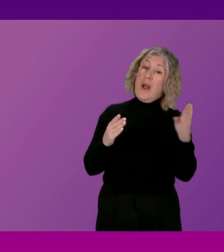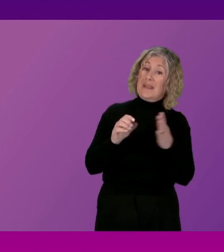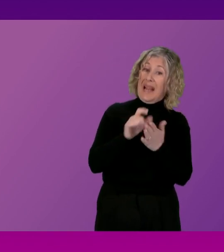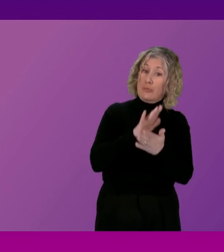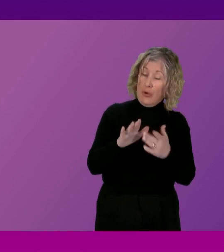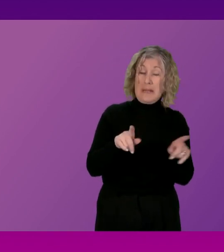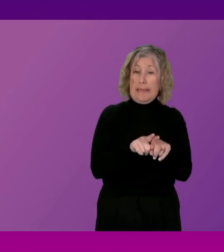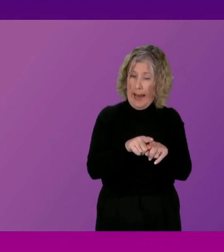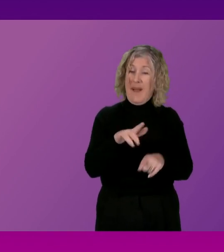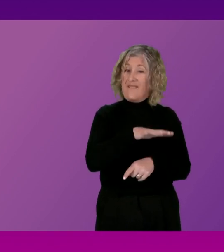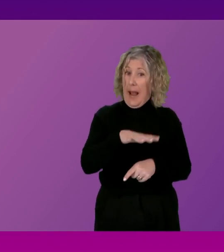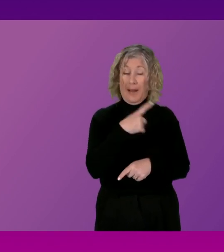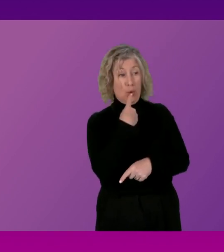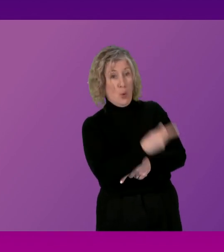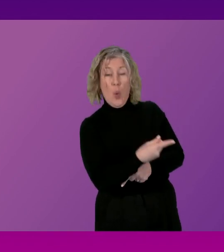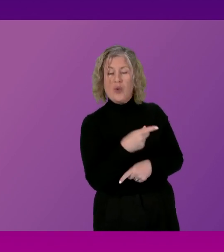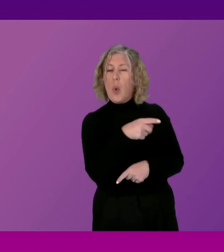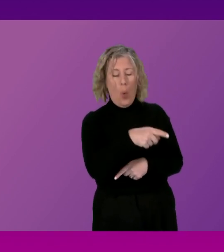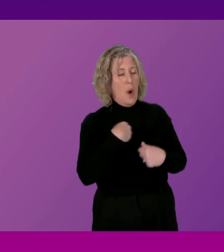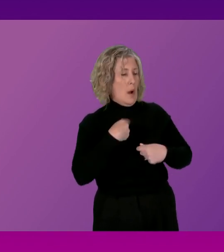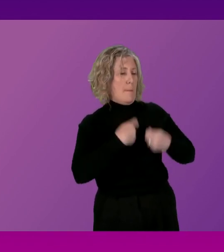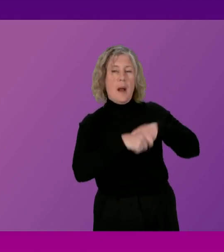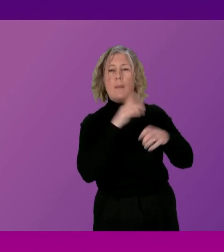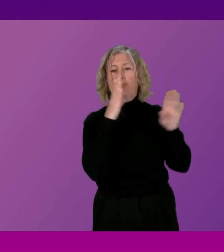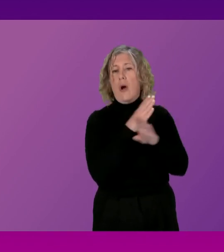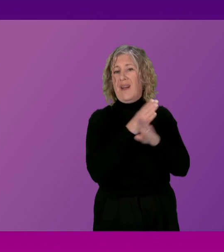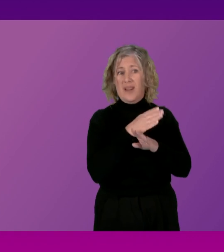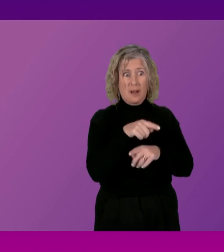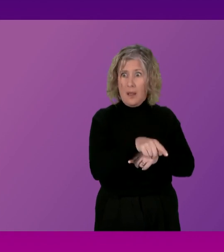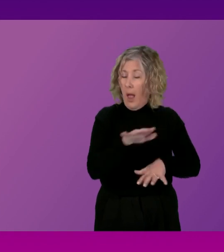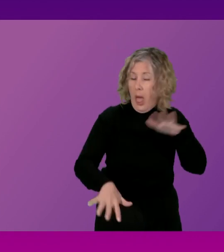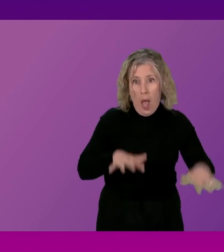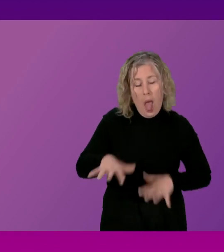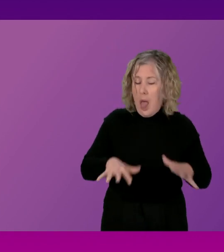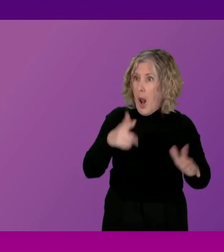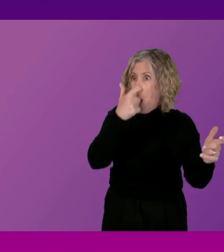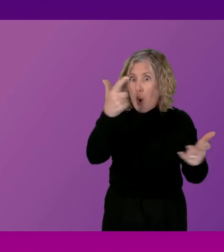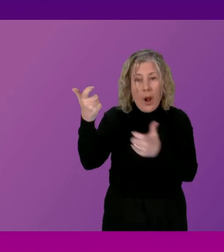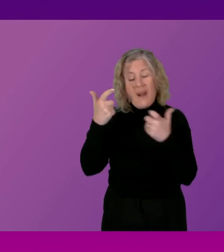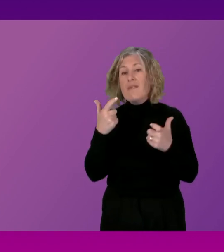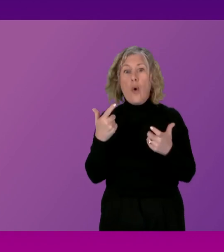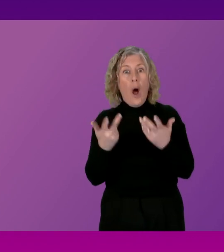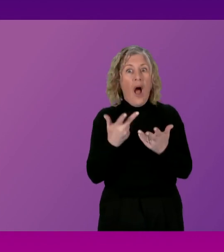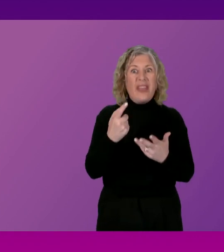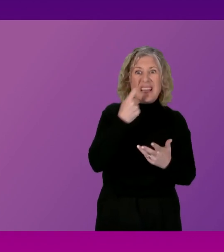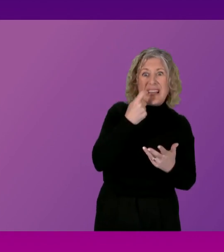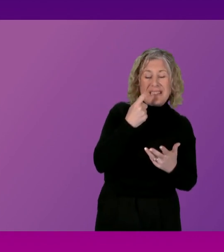Neither family has been able to find another dentist in their area who will take on NHS